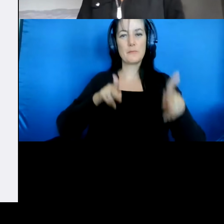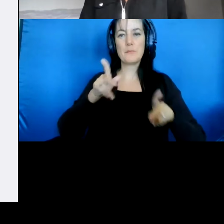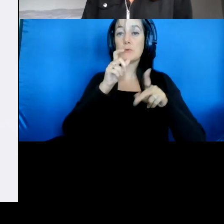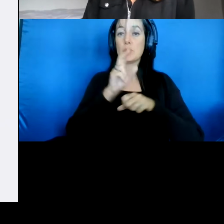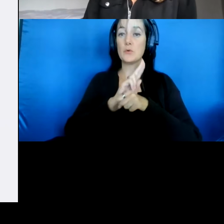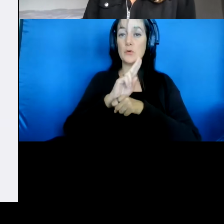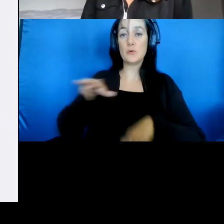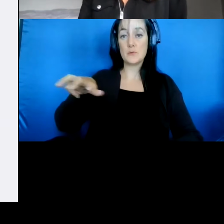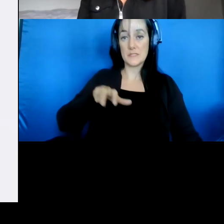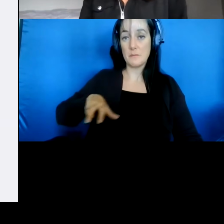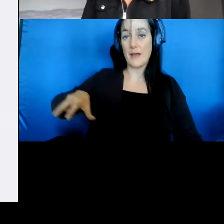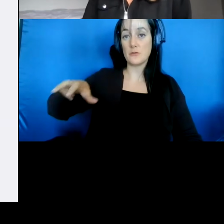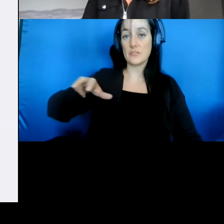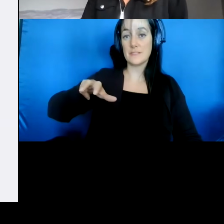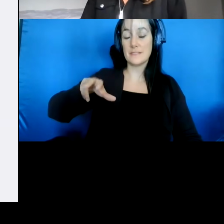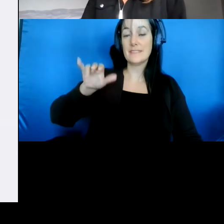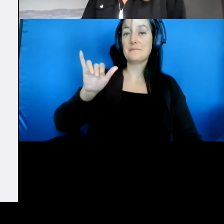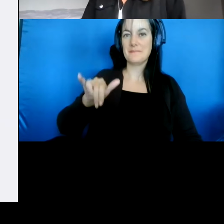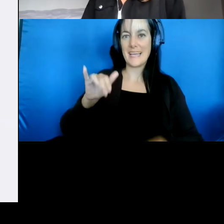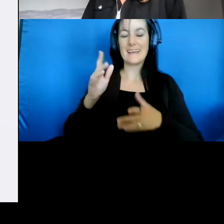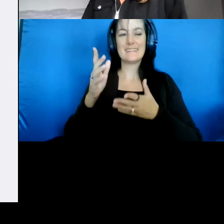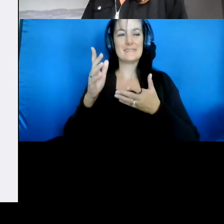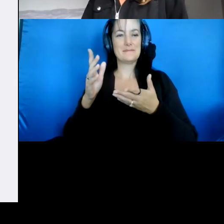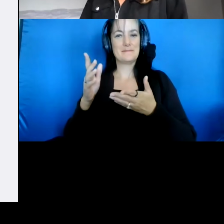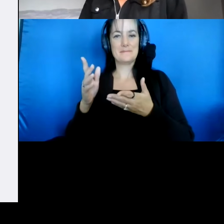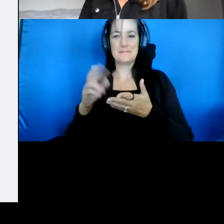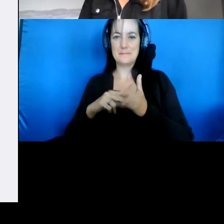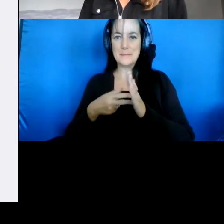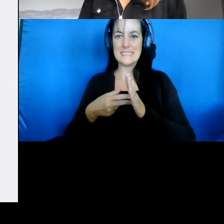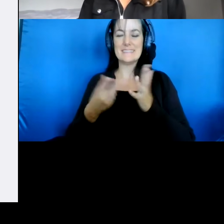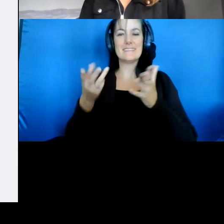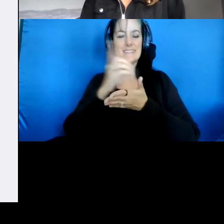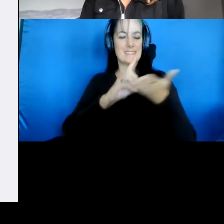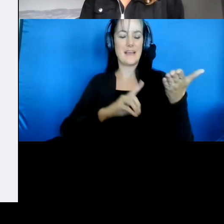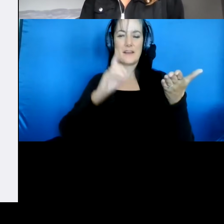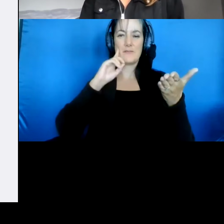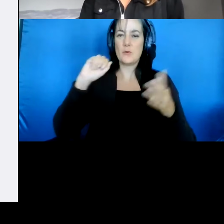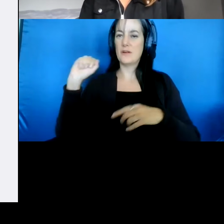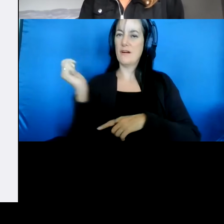designing for everybody. It is designing for all. Many people with a disability will